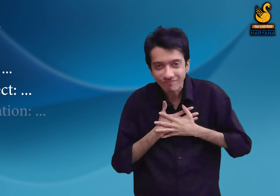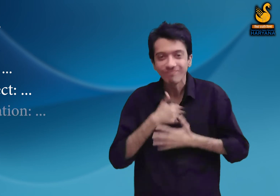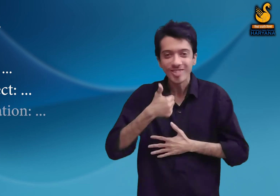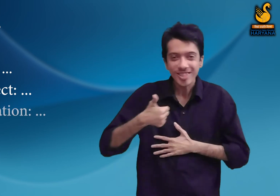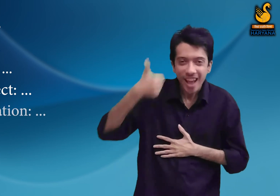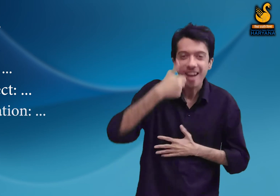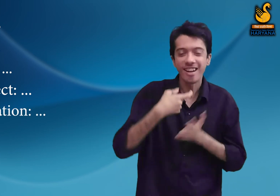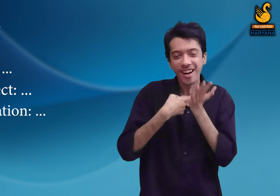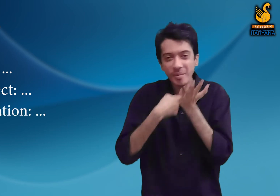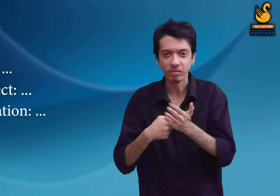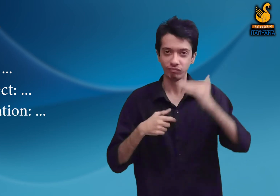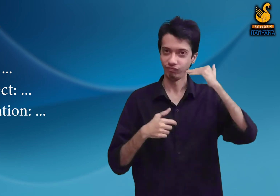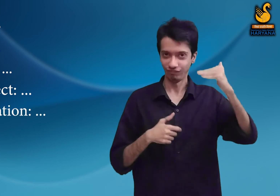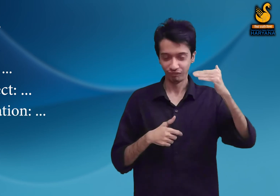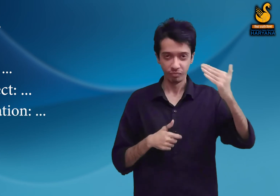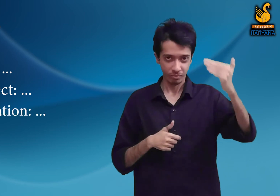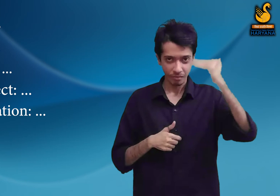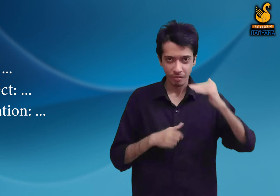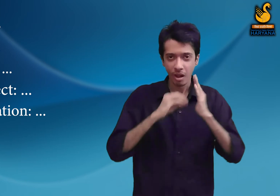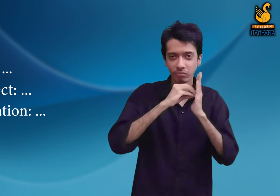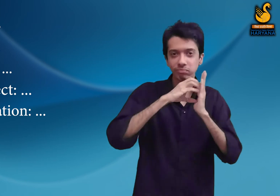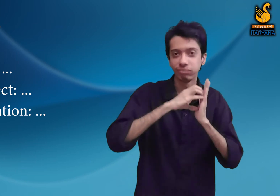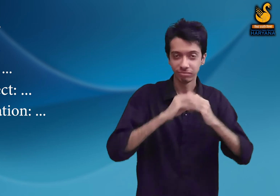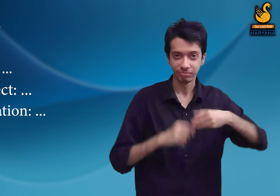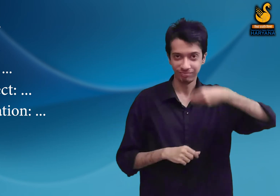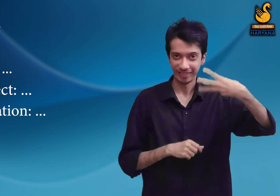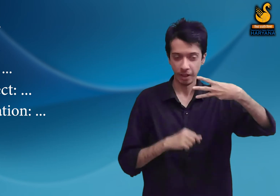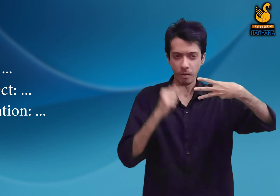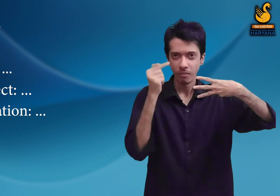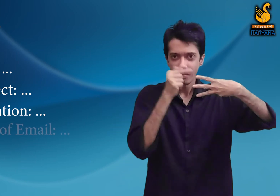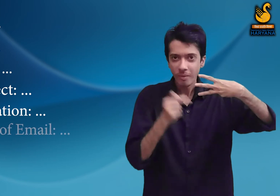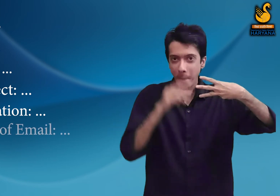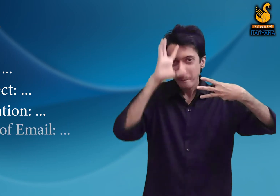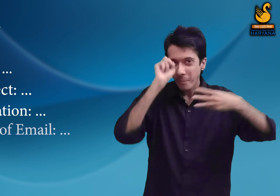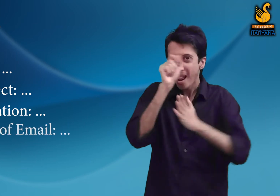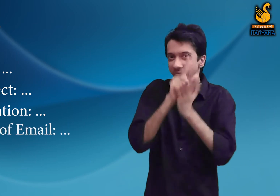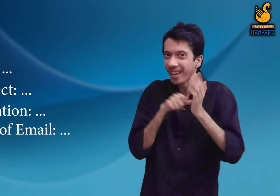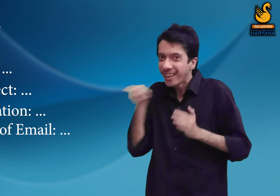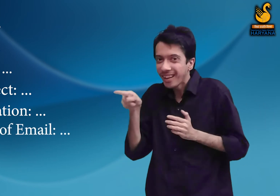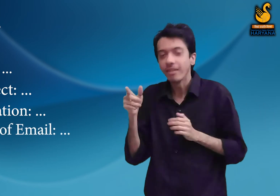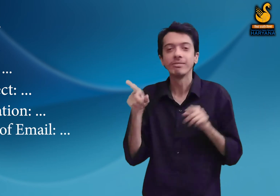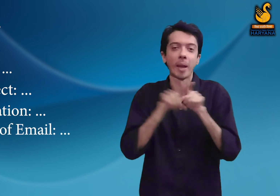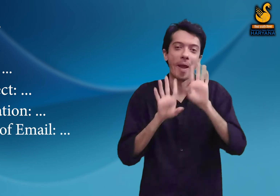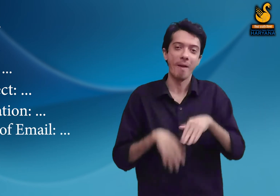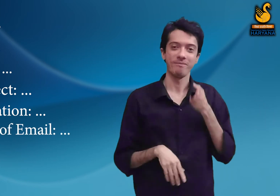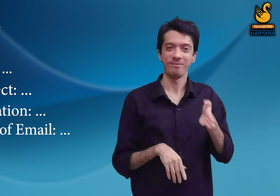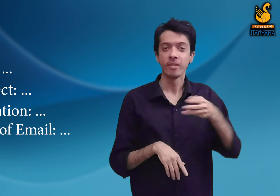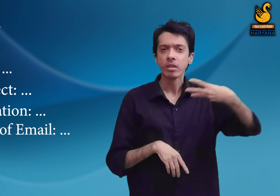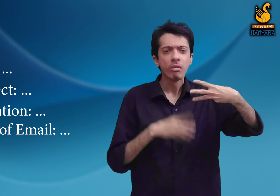Next step is salutation. Then main body it is written in three paragraph. It is the same which we have learned in letter writing.